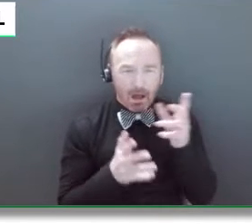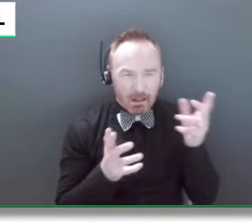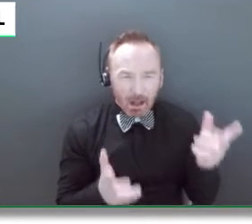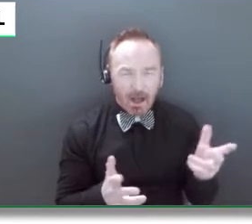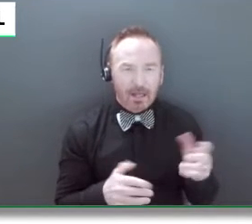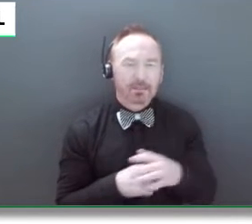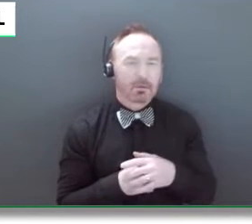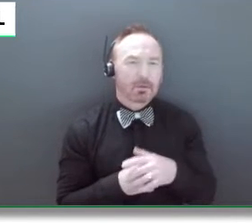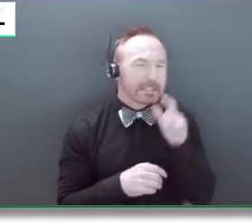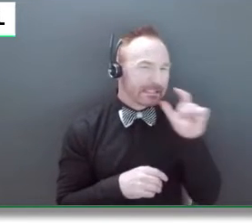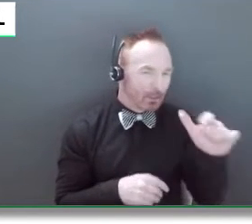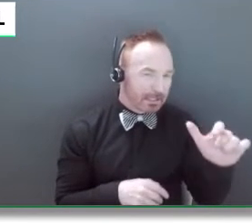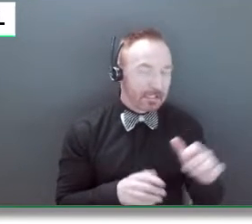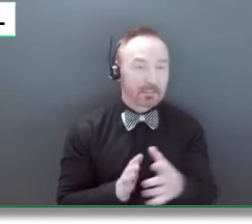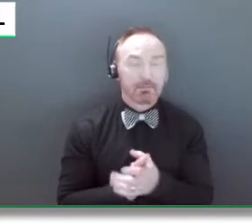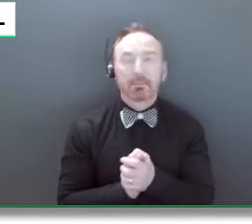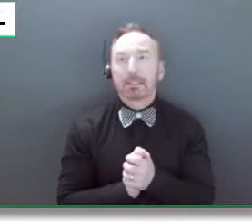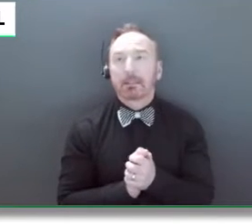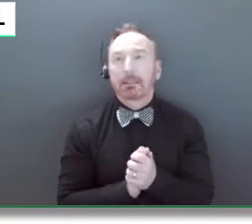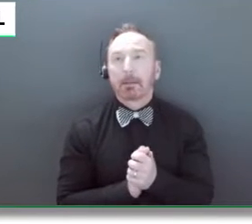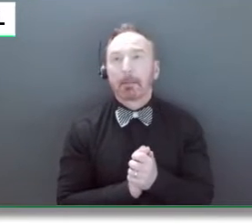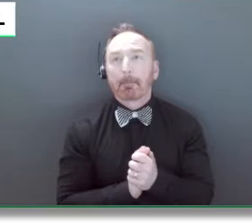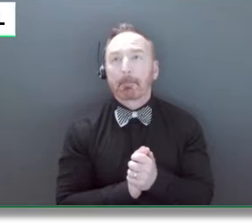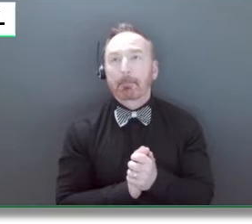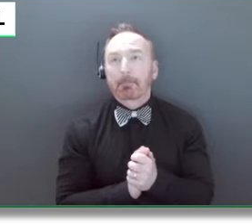might definitely uh need some of that equipment as well. So